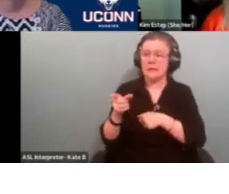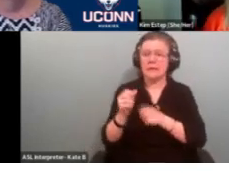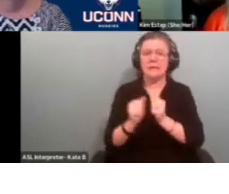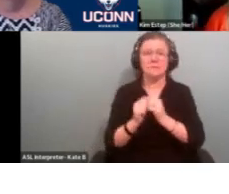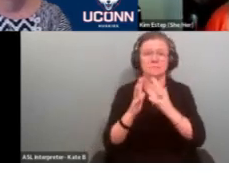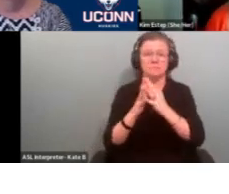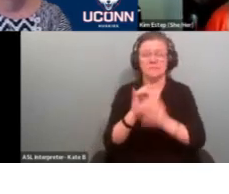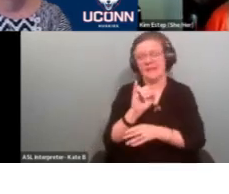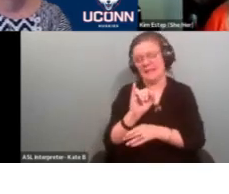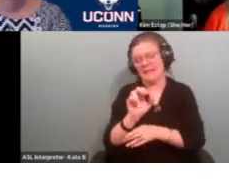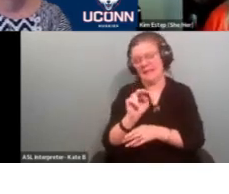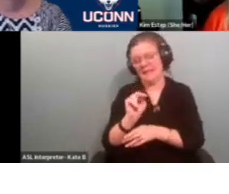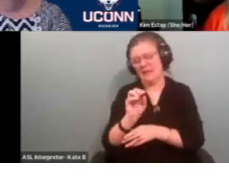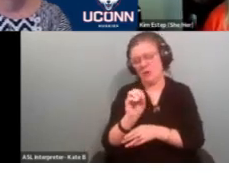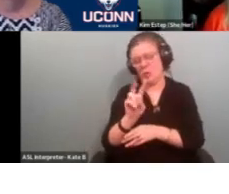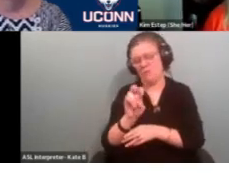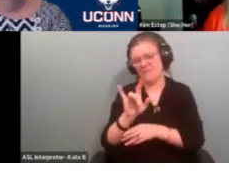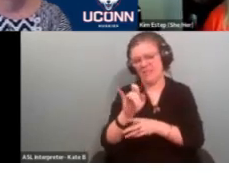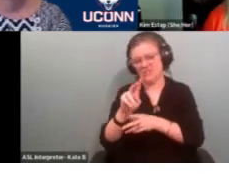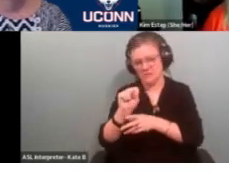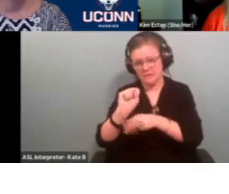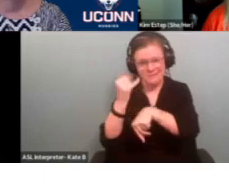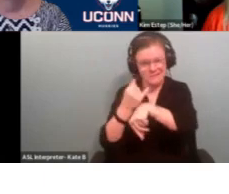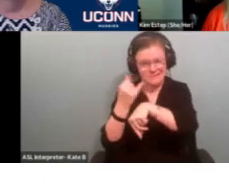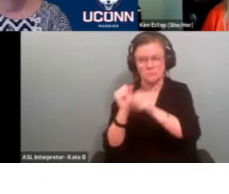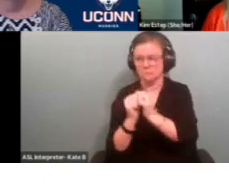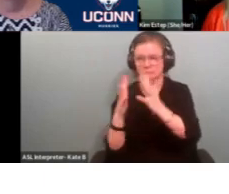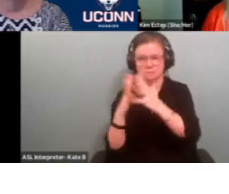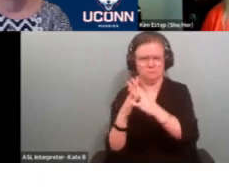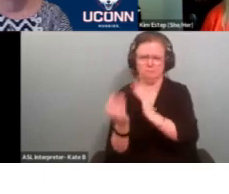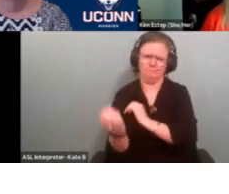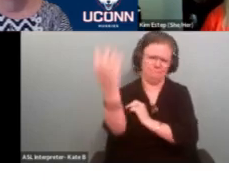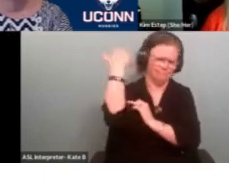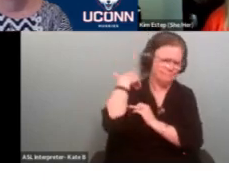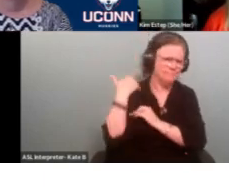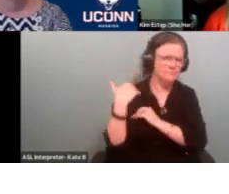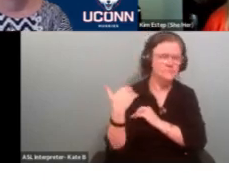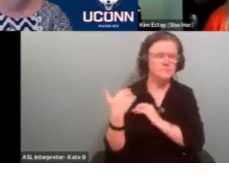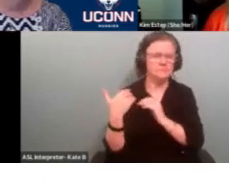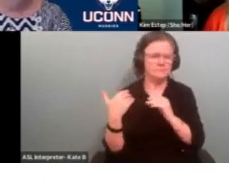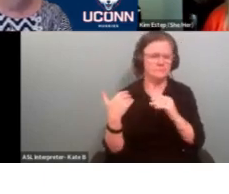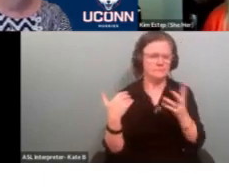Institute all those years long, long, long, long ago. And then